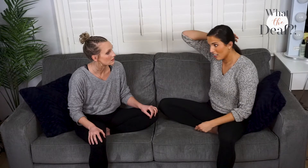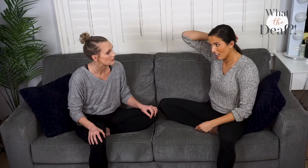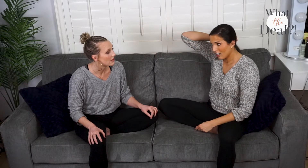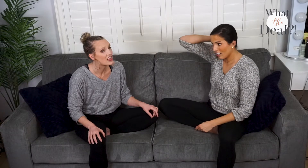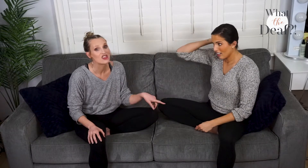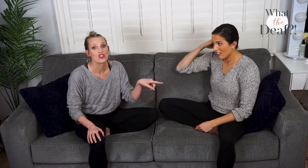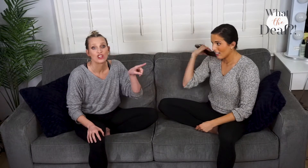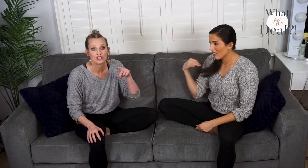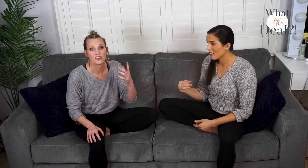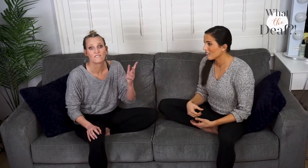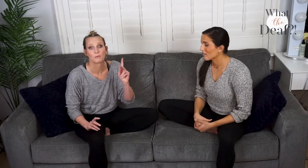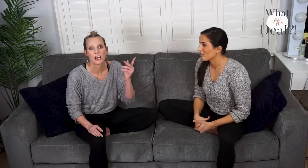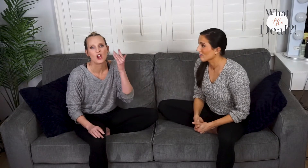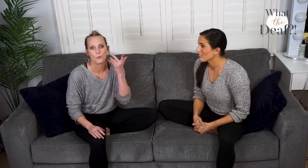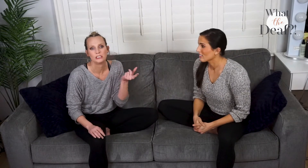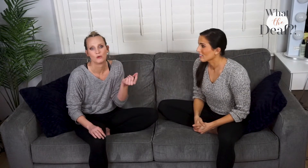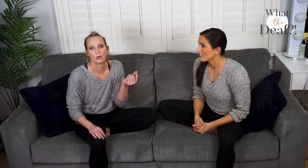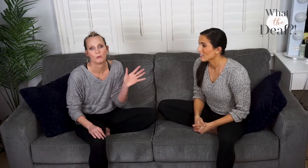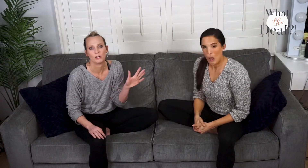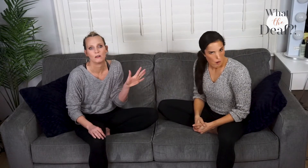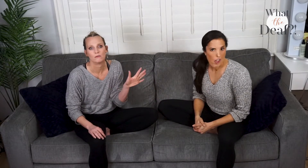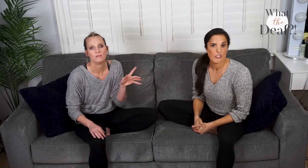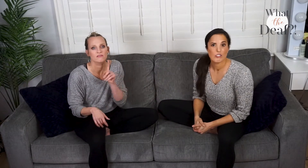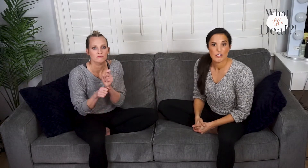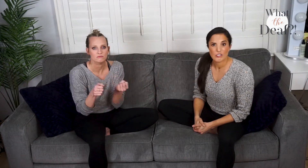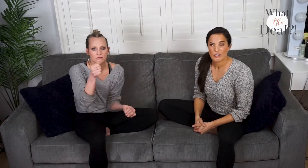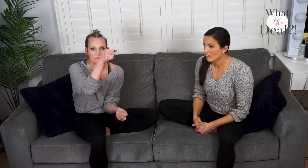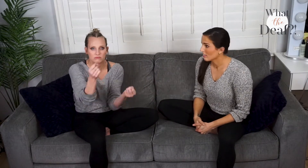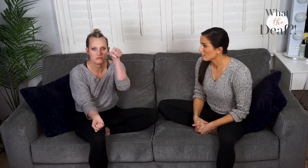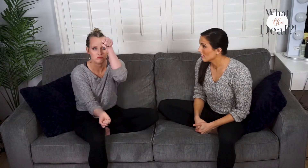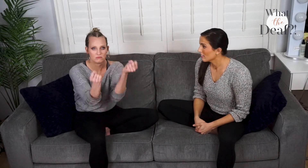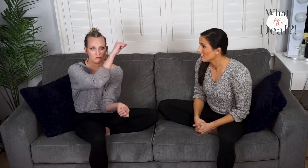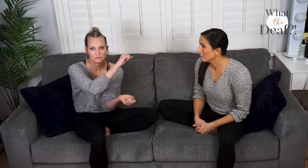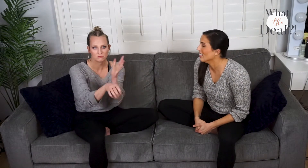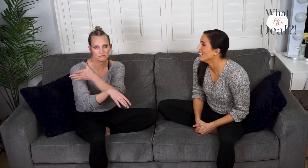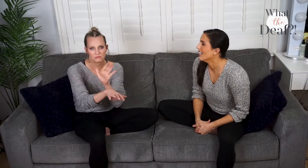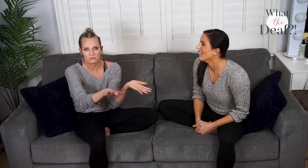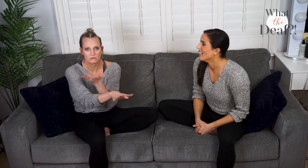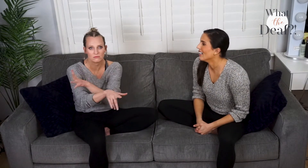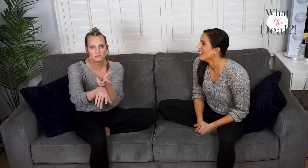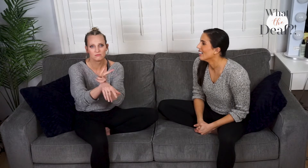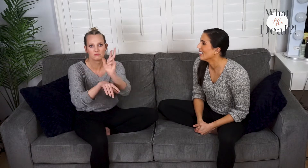Yeah. Those five people knew what they were doing. I mean, they steering it and they pushed